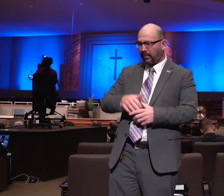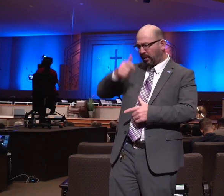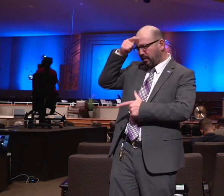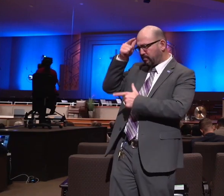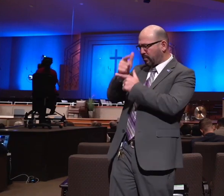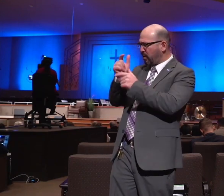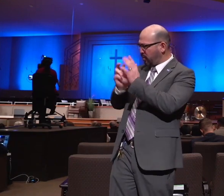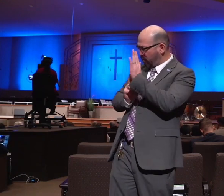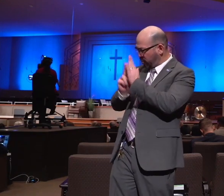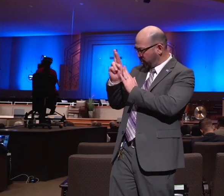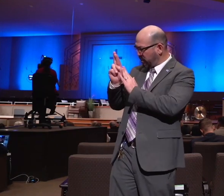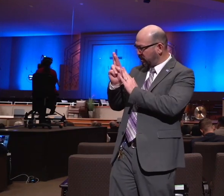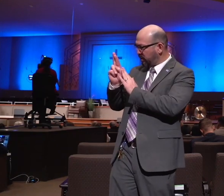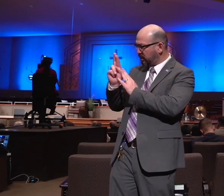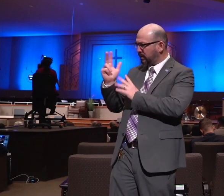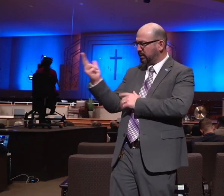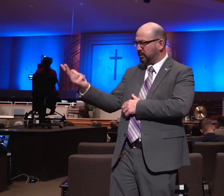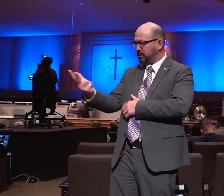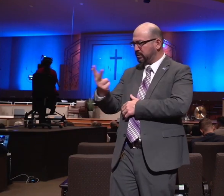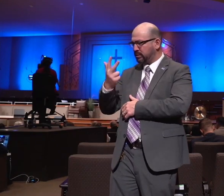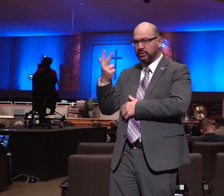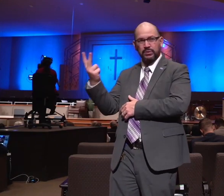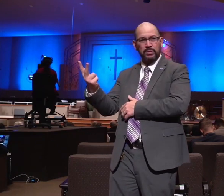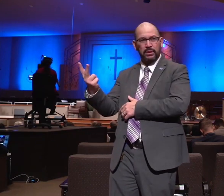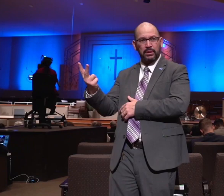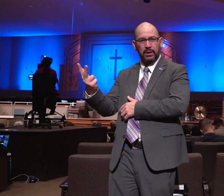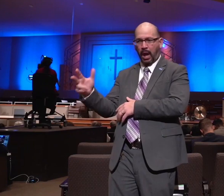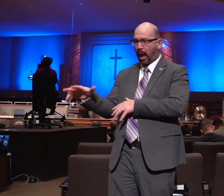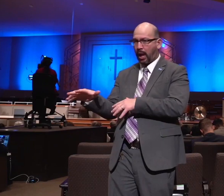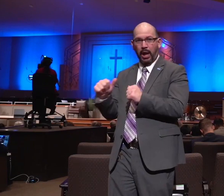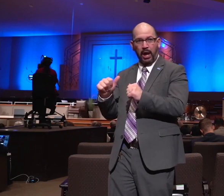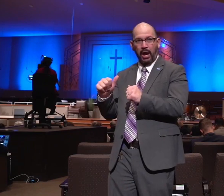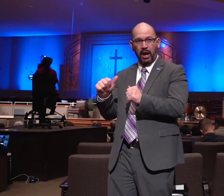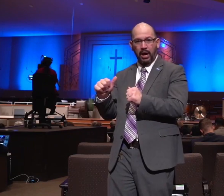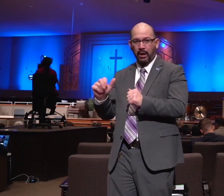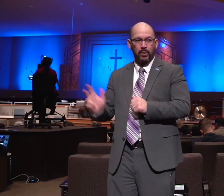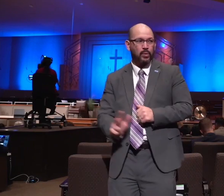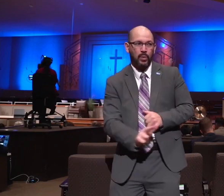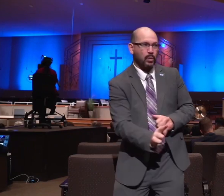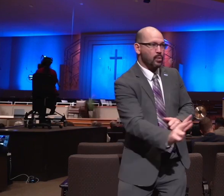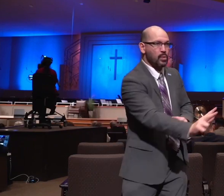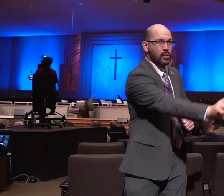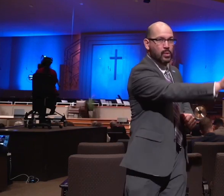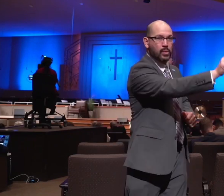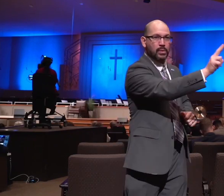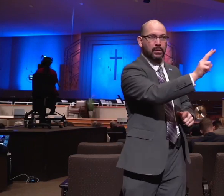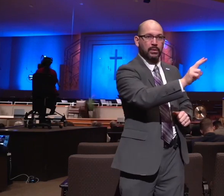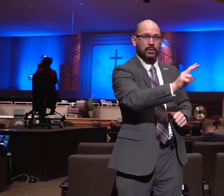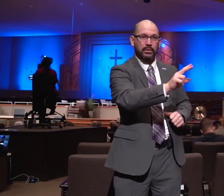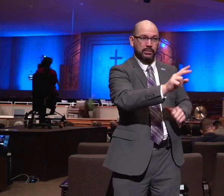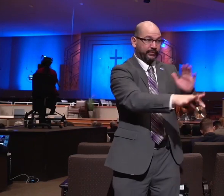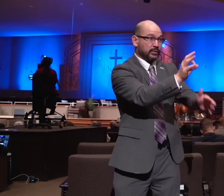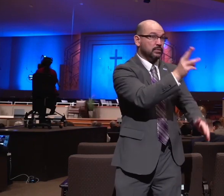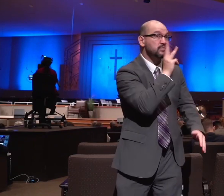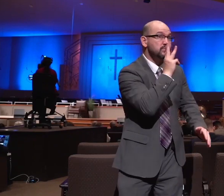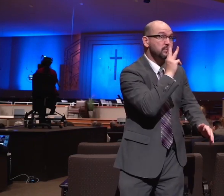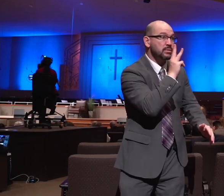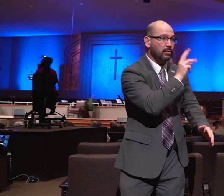imagined these guys sneak off and they go in darkness they grab some